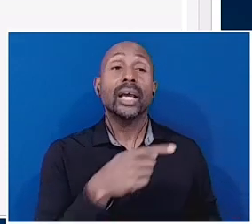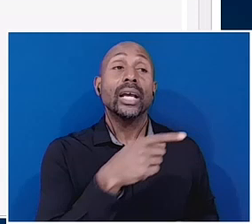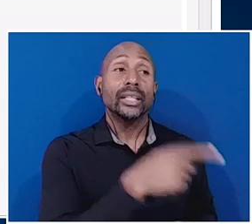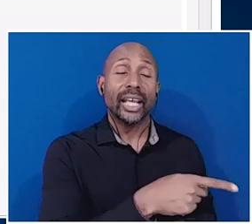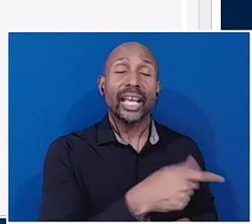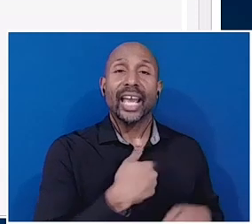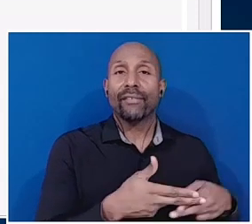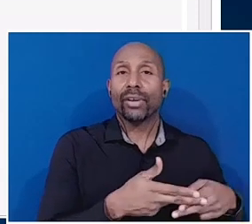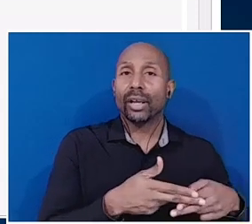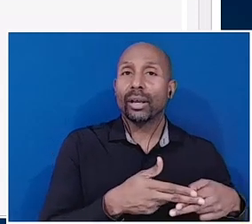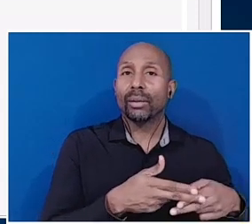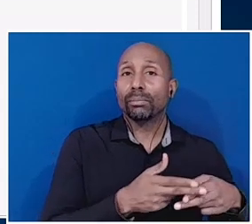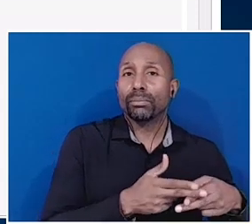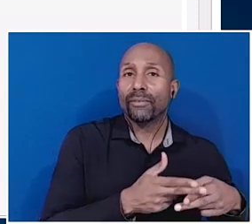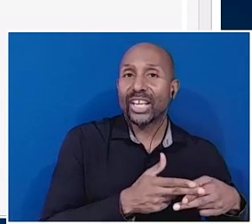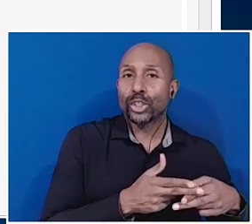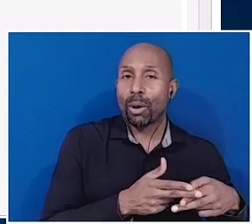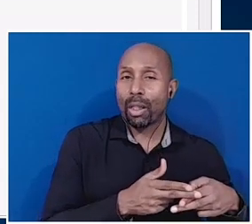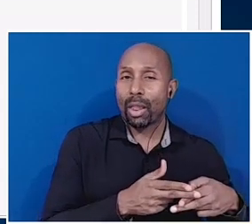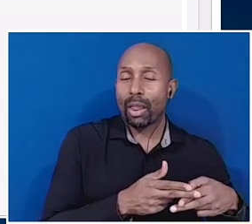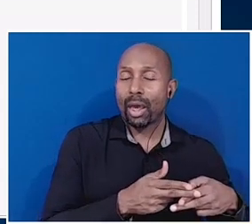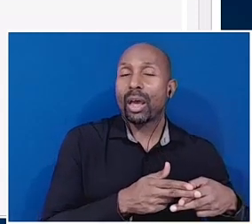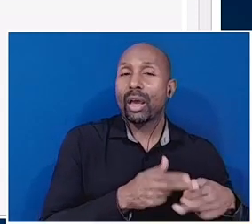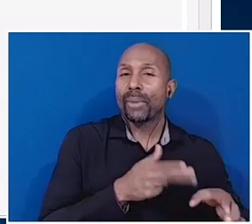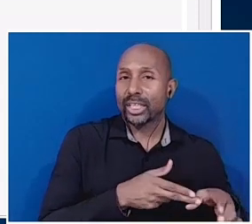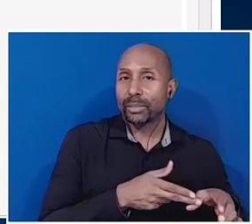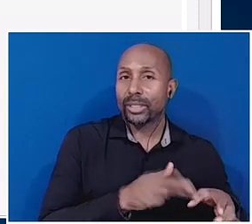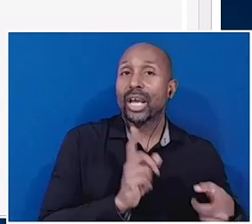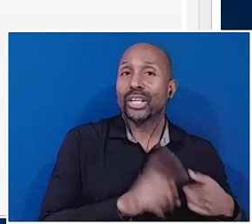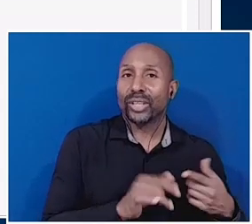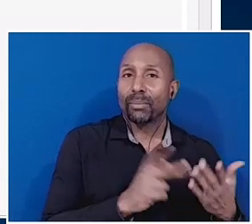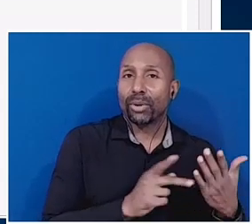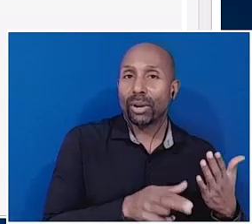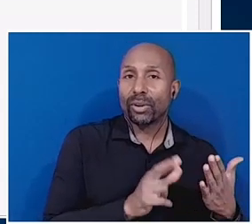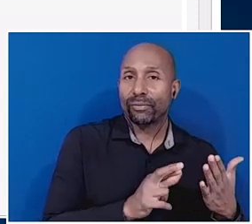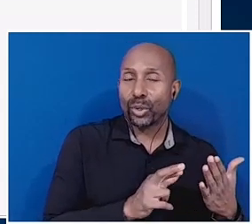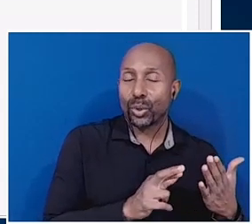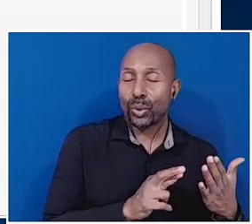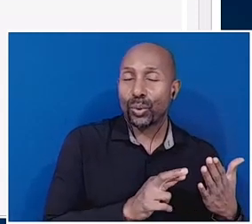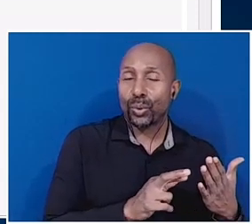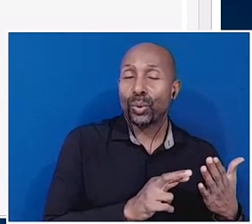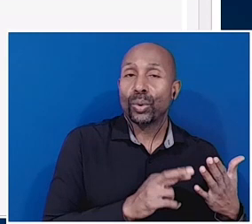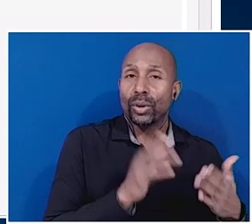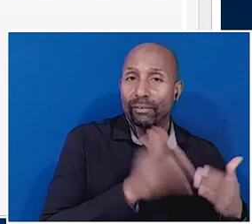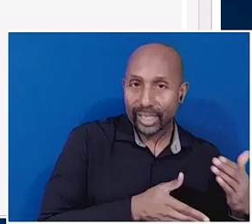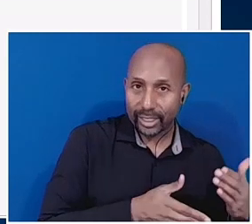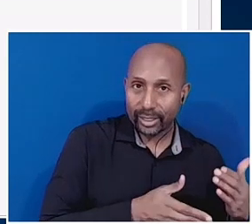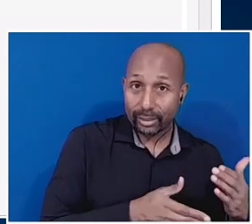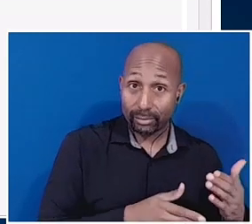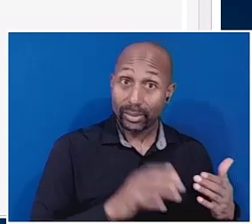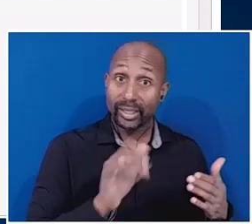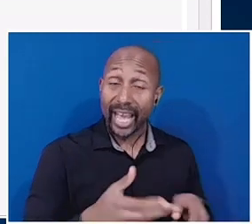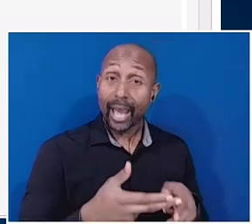until that program review is concluded. Would that be considered a negative action in this broad sense?